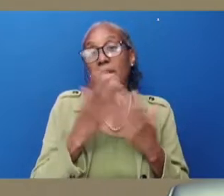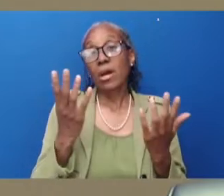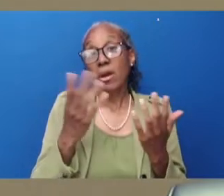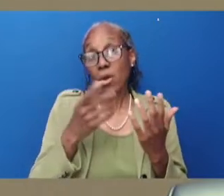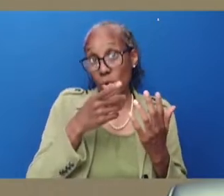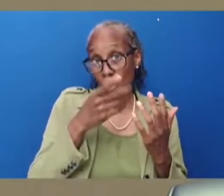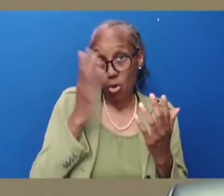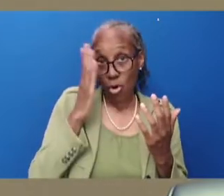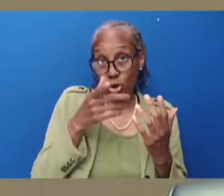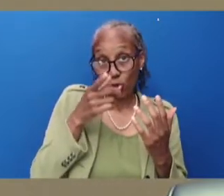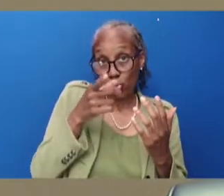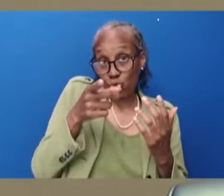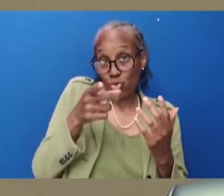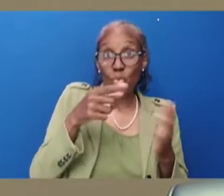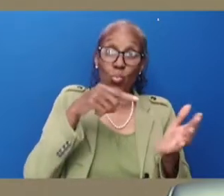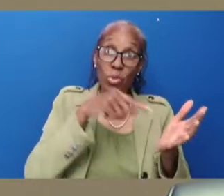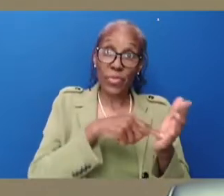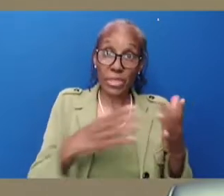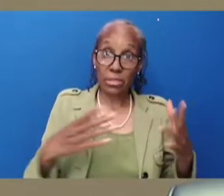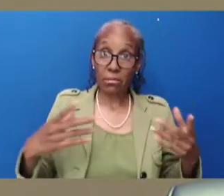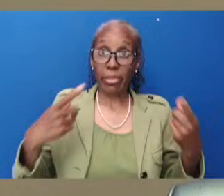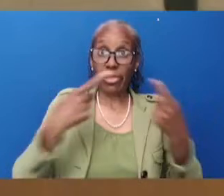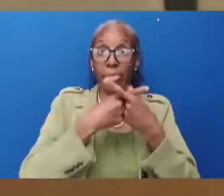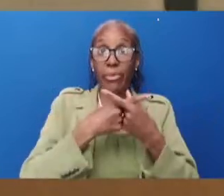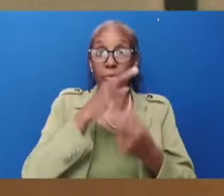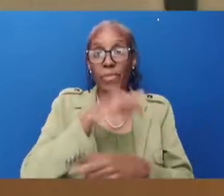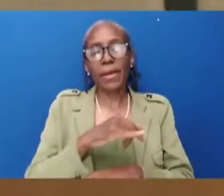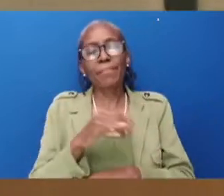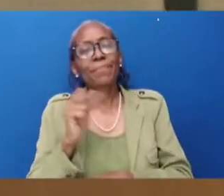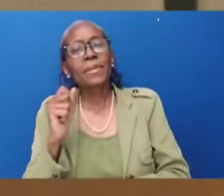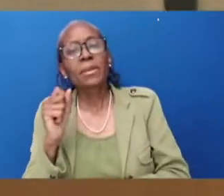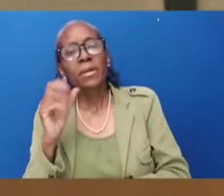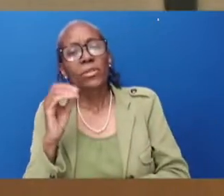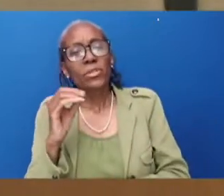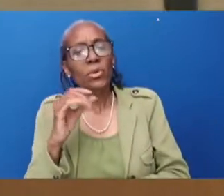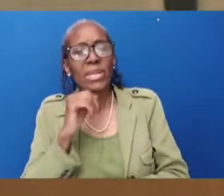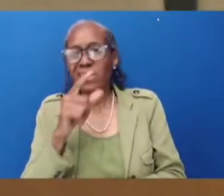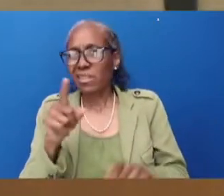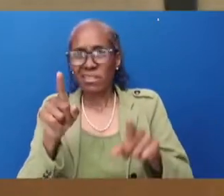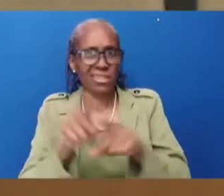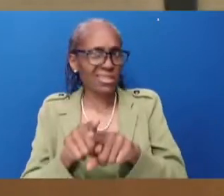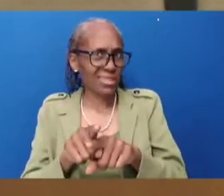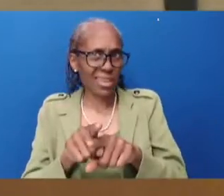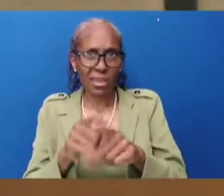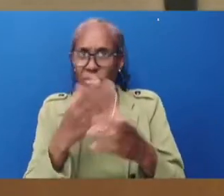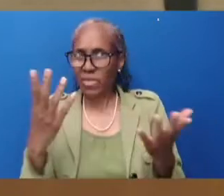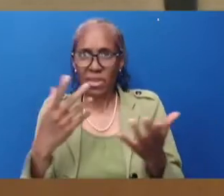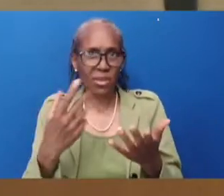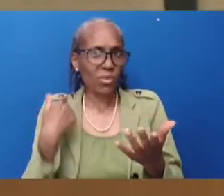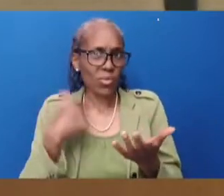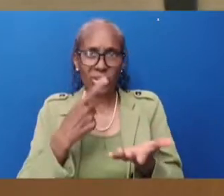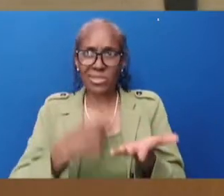TAXES ON THE PROPERTY, SO ARE